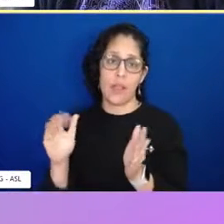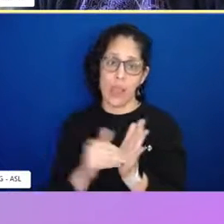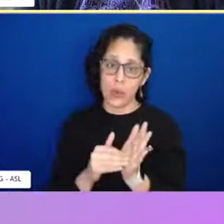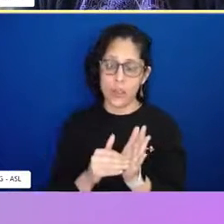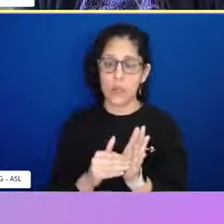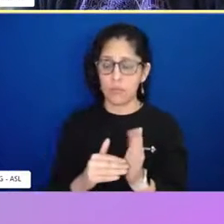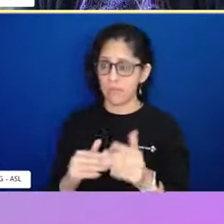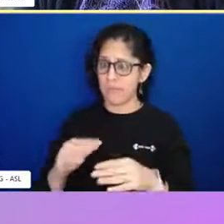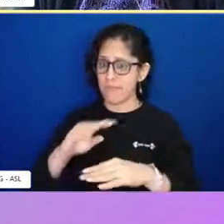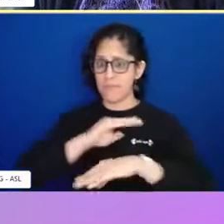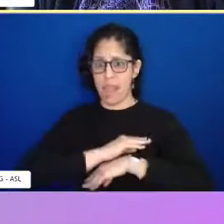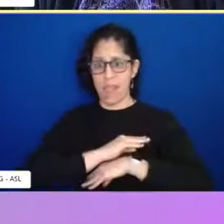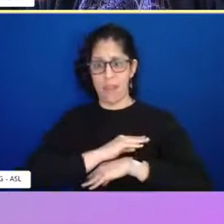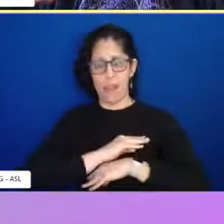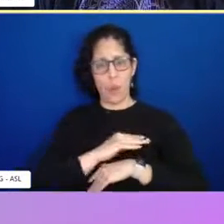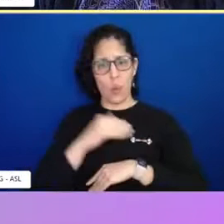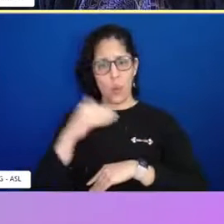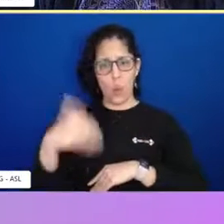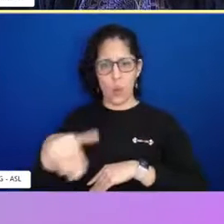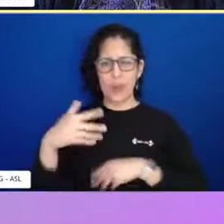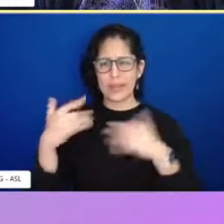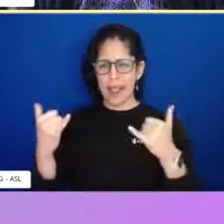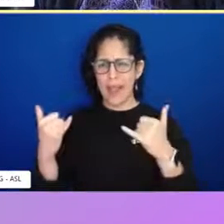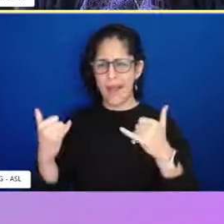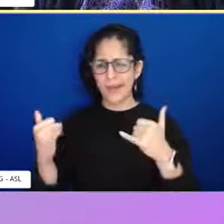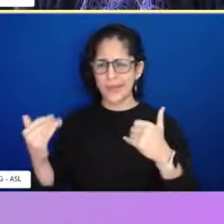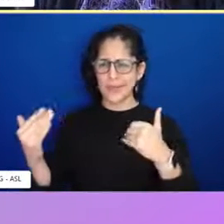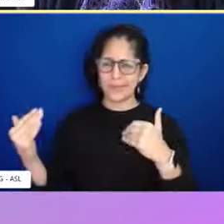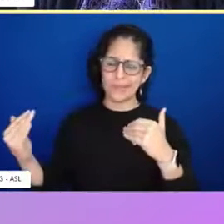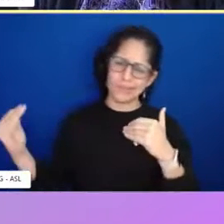And they exceeded that, and so they set another goal for